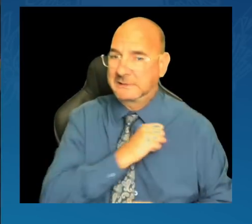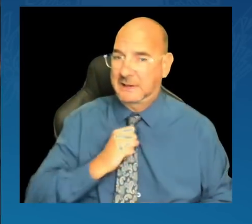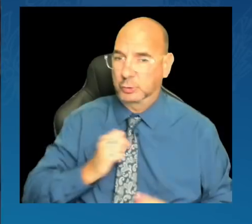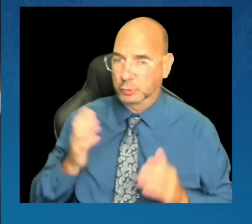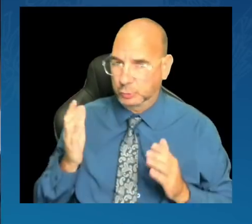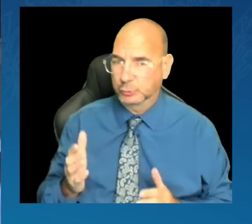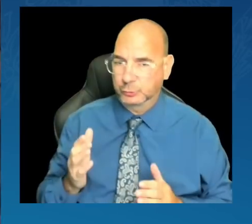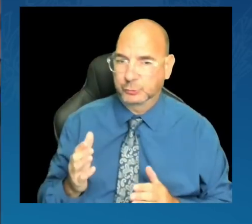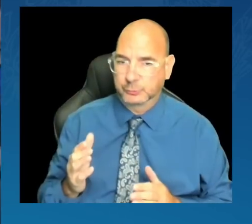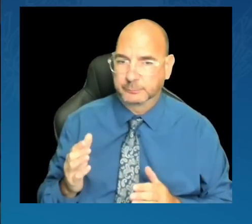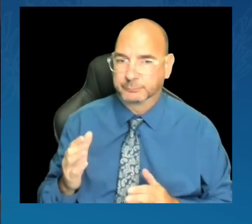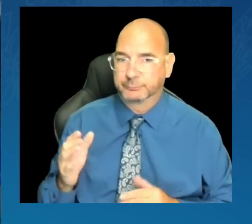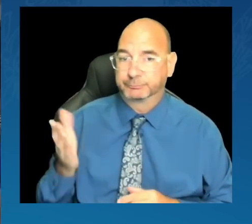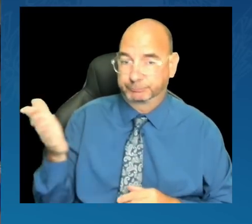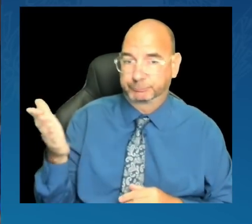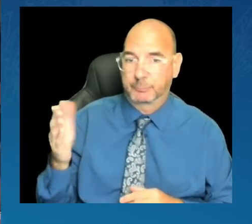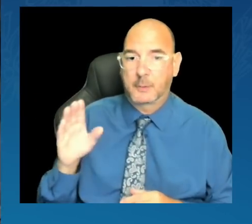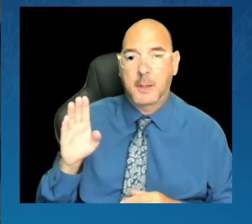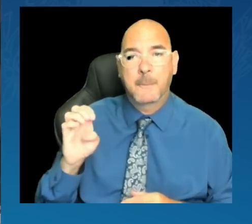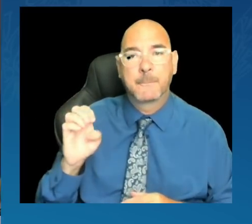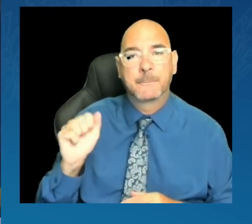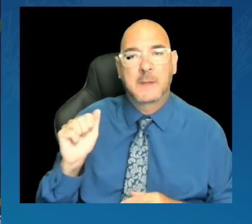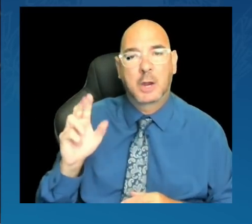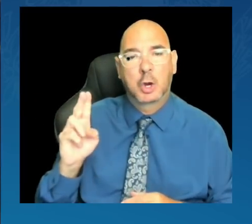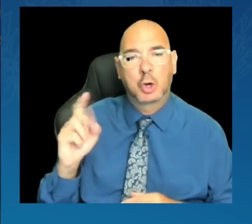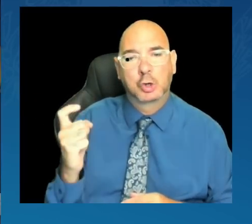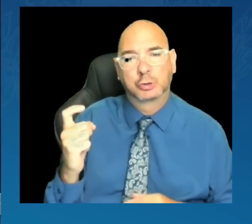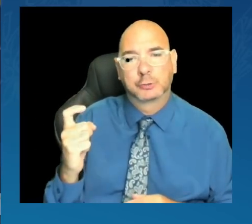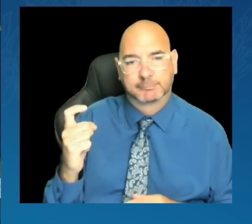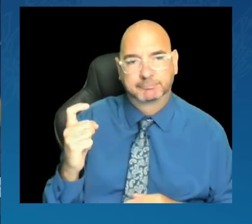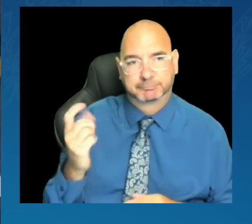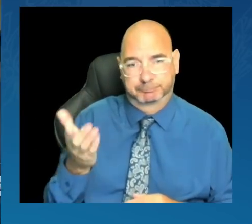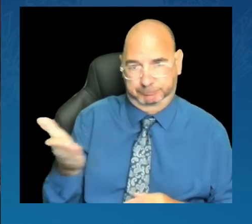I am so excited and grateful to you,